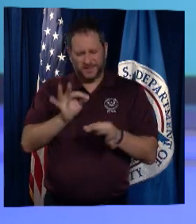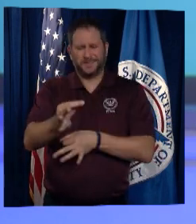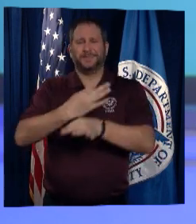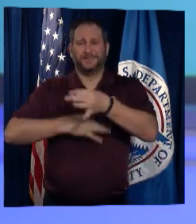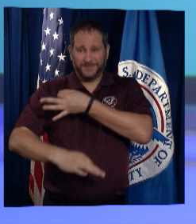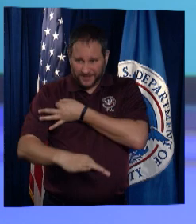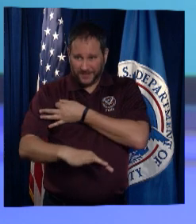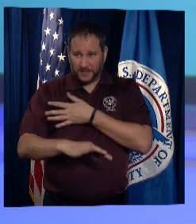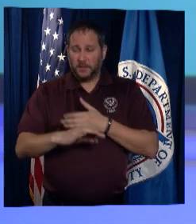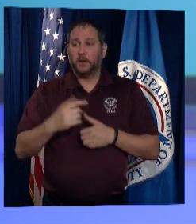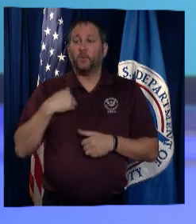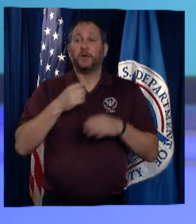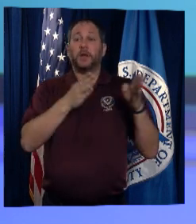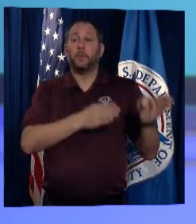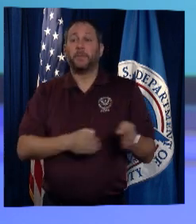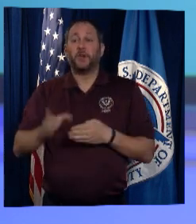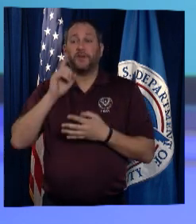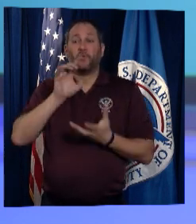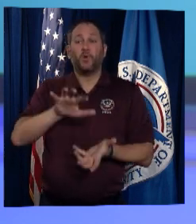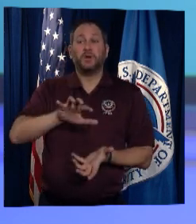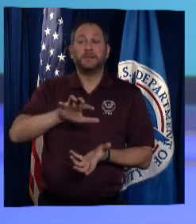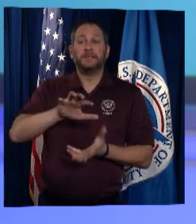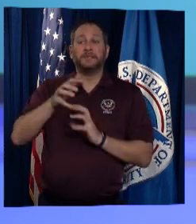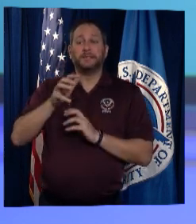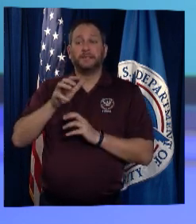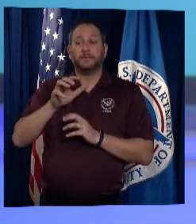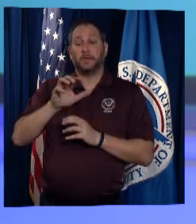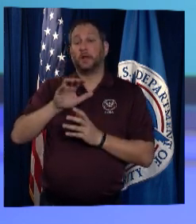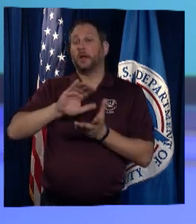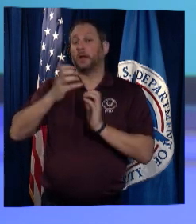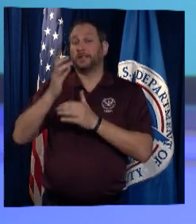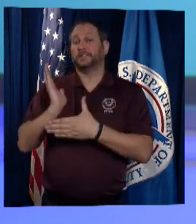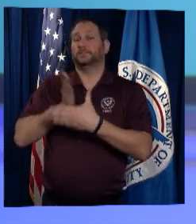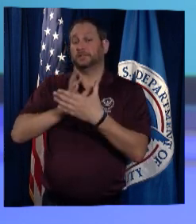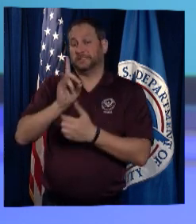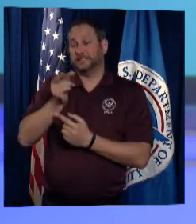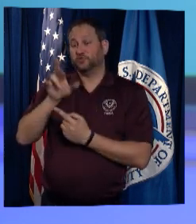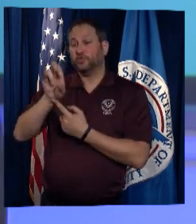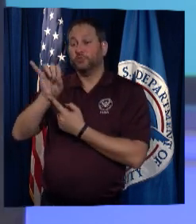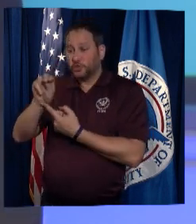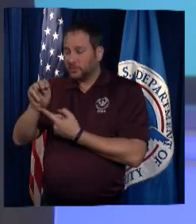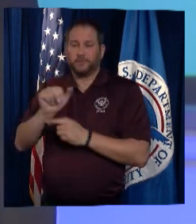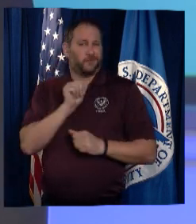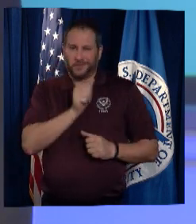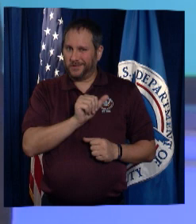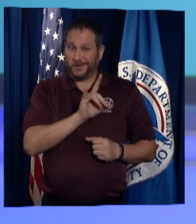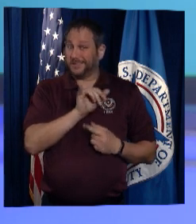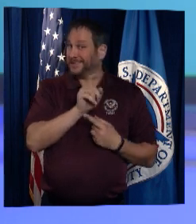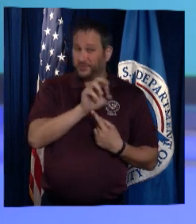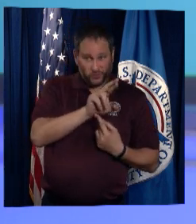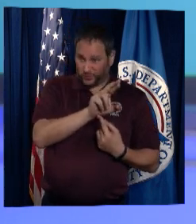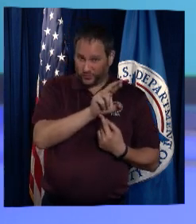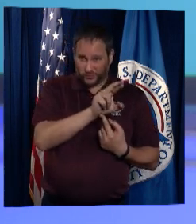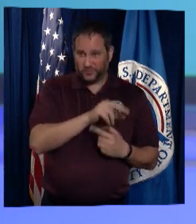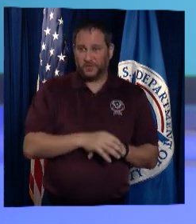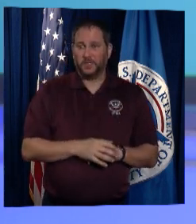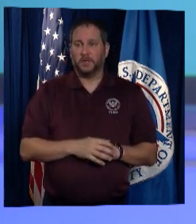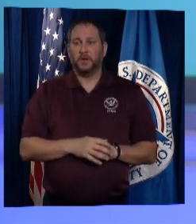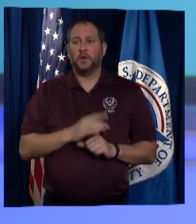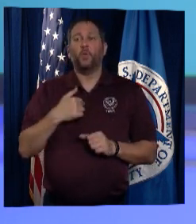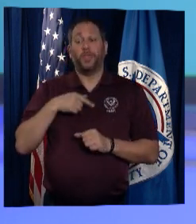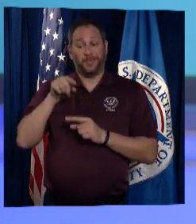So, for disruptions to the power, water sewer, shelter, property. And instead of